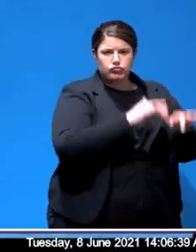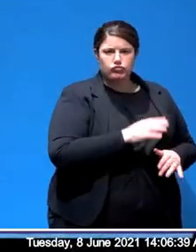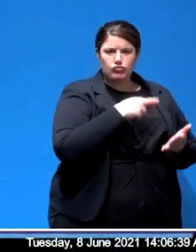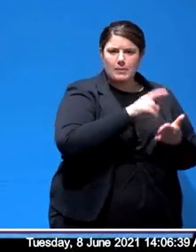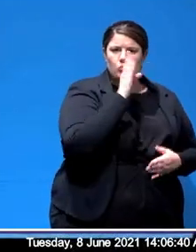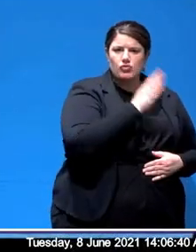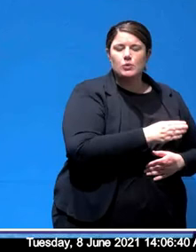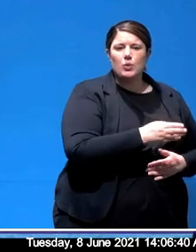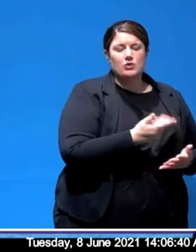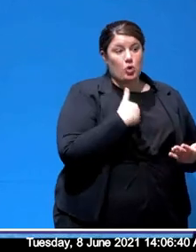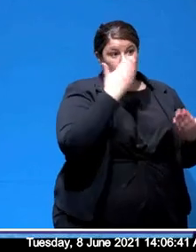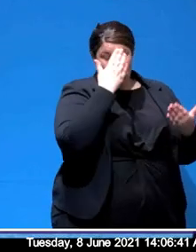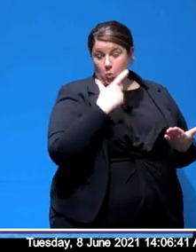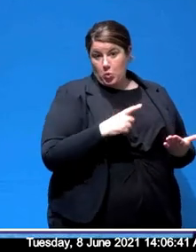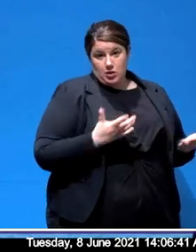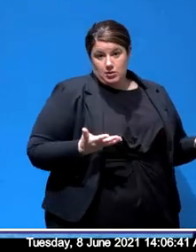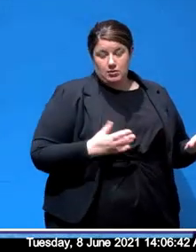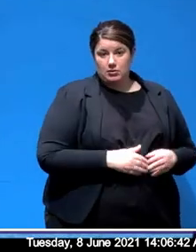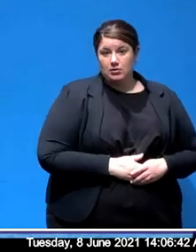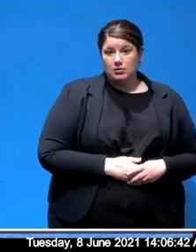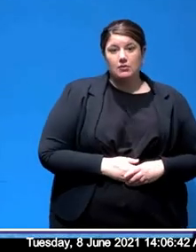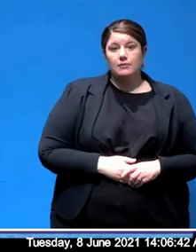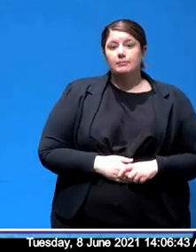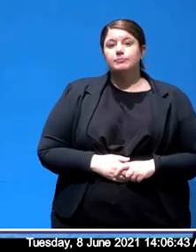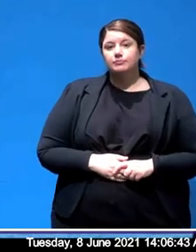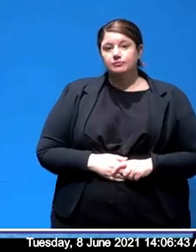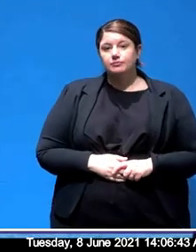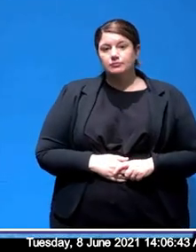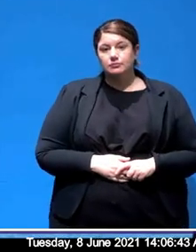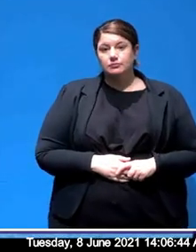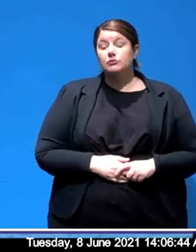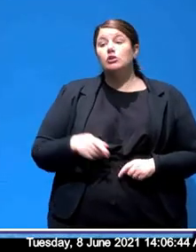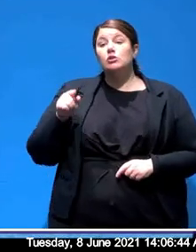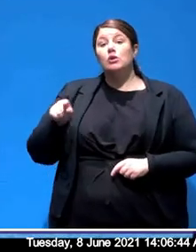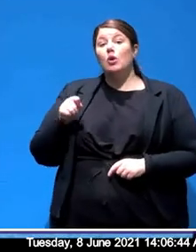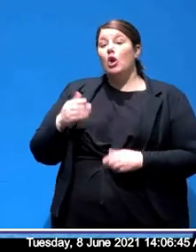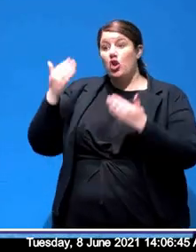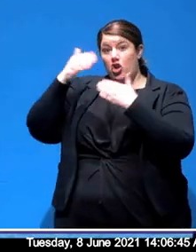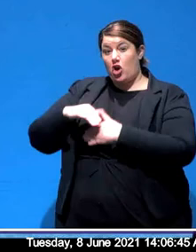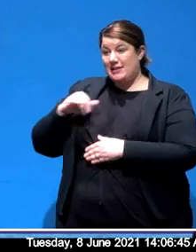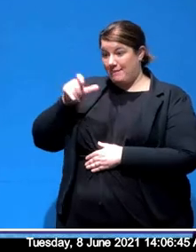What criteria --- at first instance it was not reported on RiskMan at all. Correct.